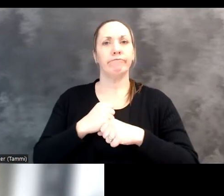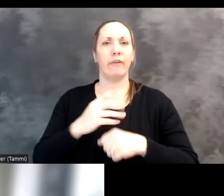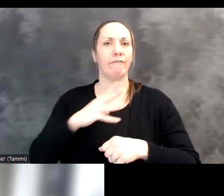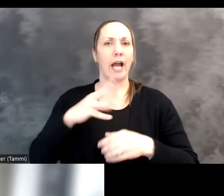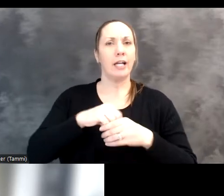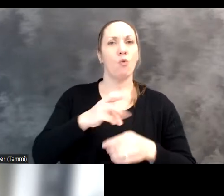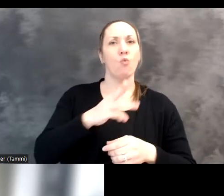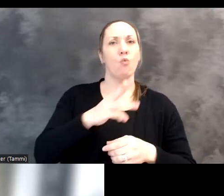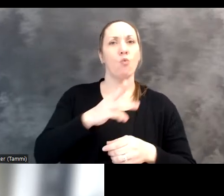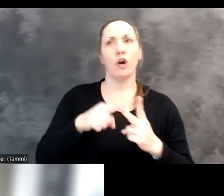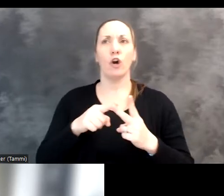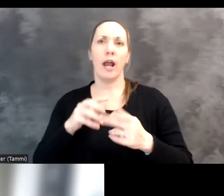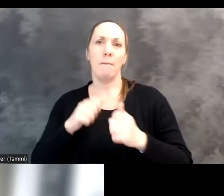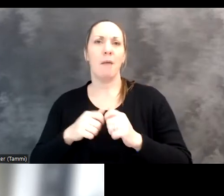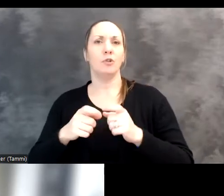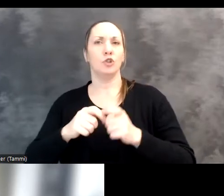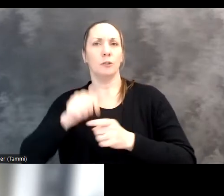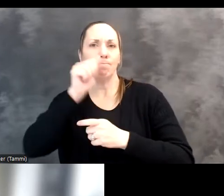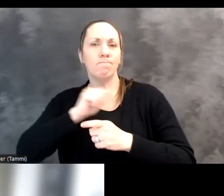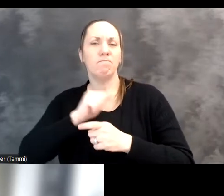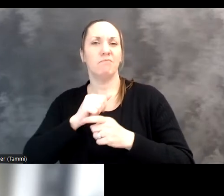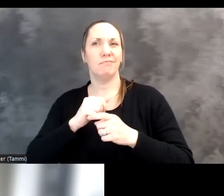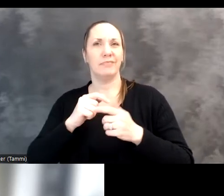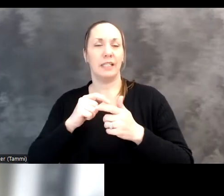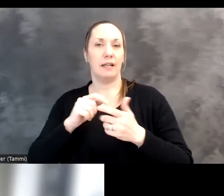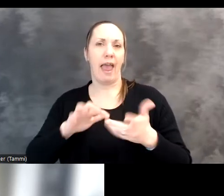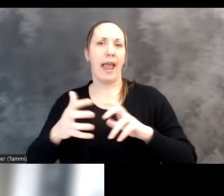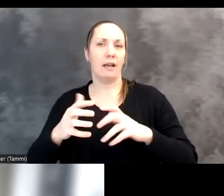bulky, they need to be waterproof